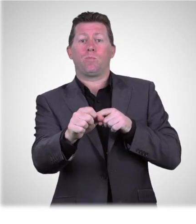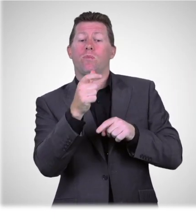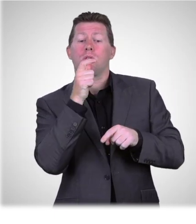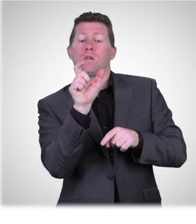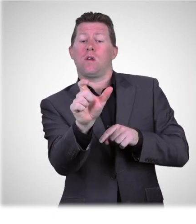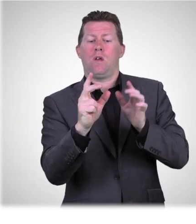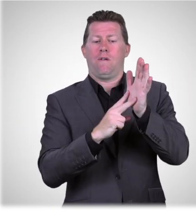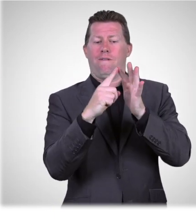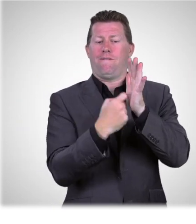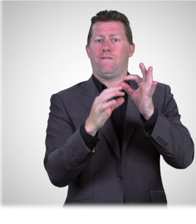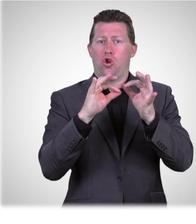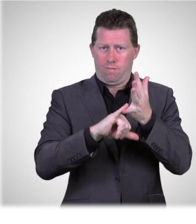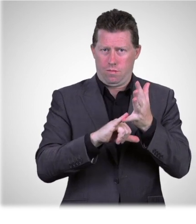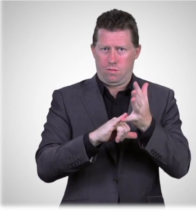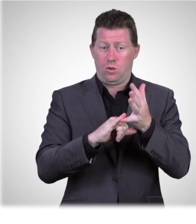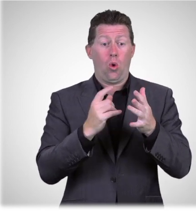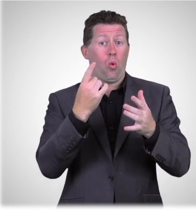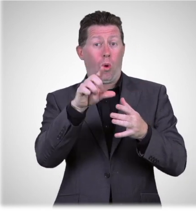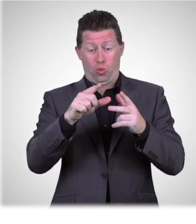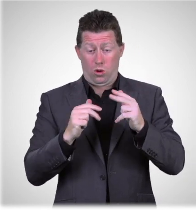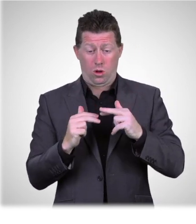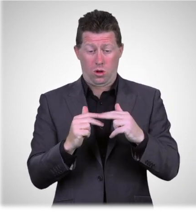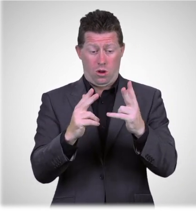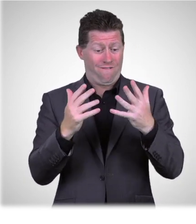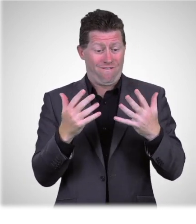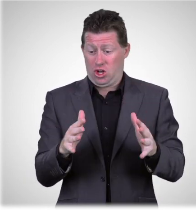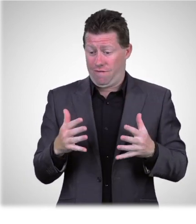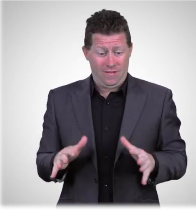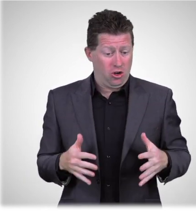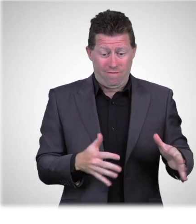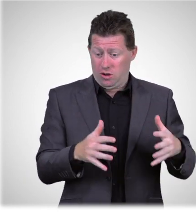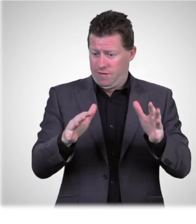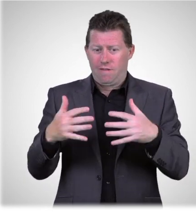Once you've developed your topic level learning objectives, you can begin to design the content